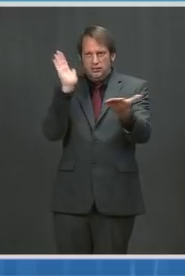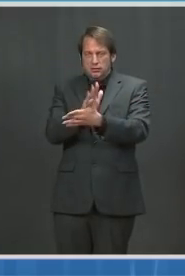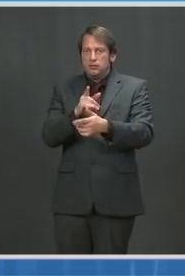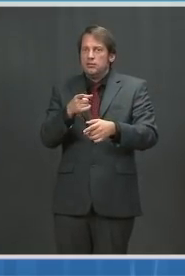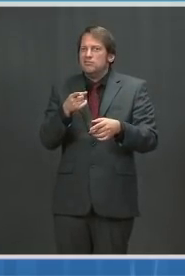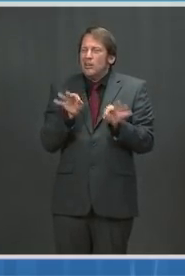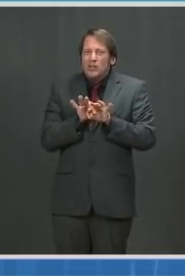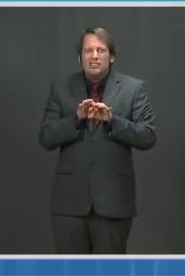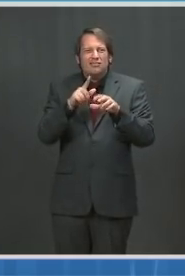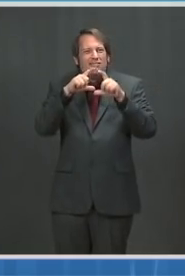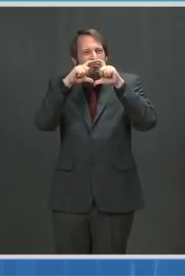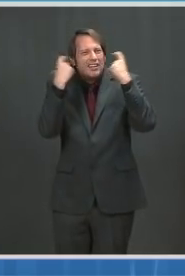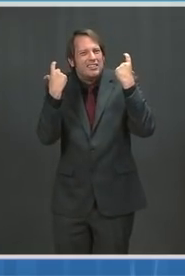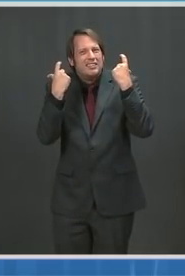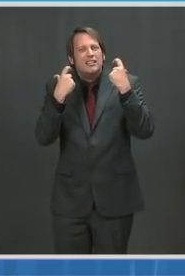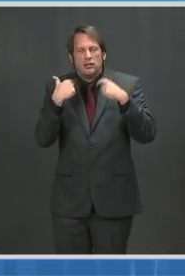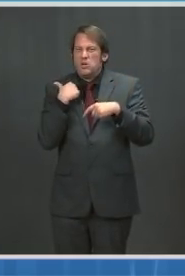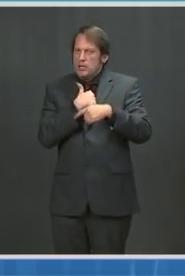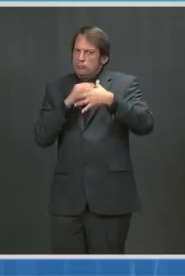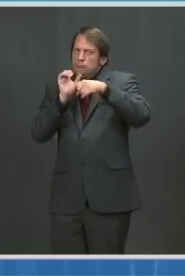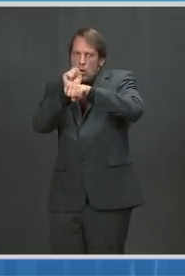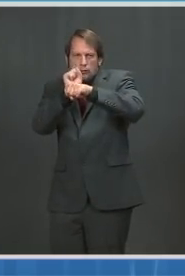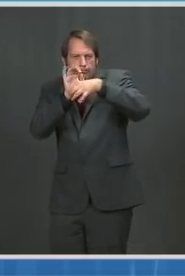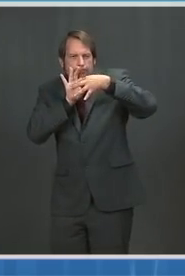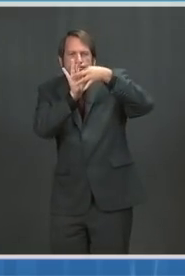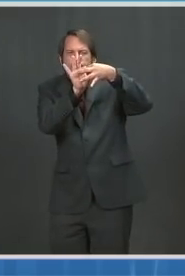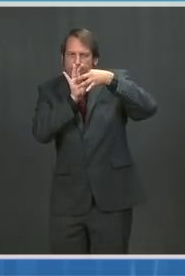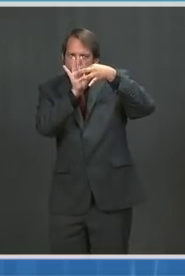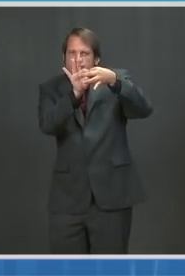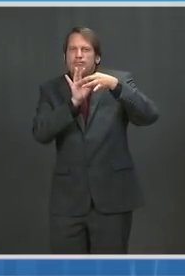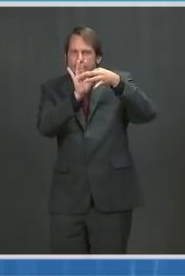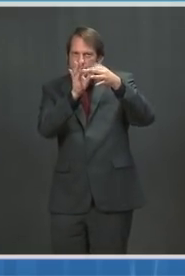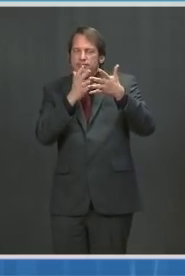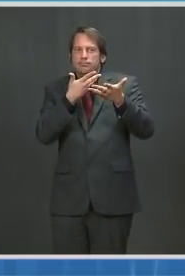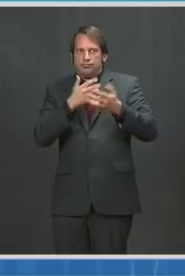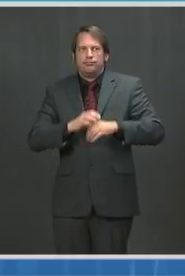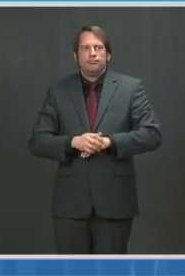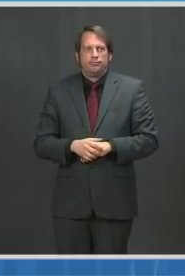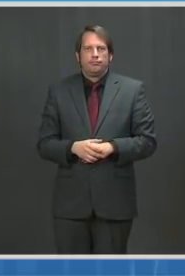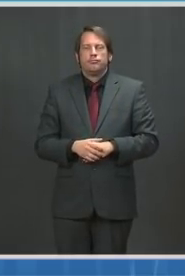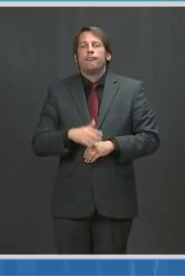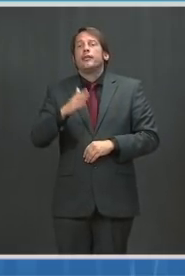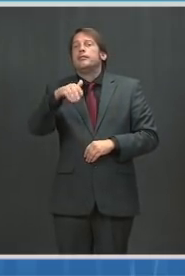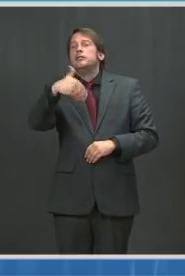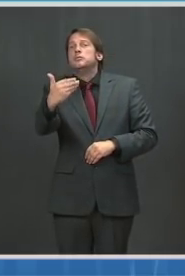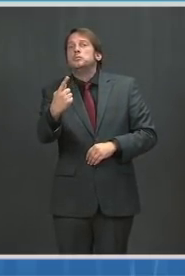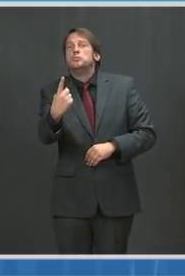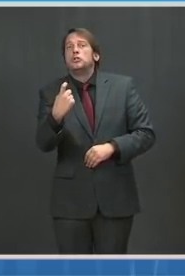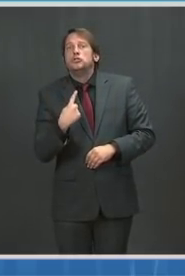to try and work through -- towards that. Mr. Slavitt: Next question. Moderator: We'll go to Kaitlan Collins at CNN.